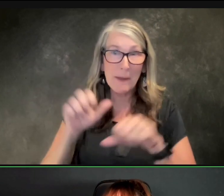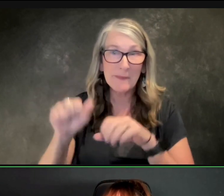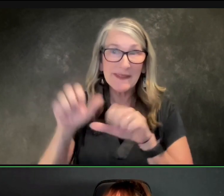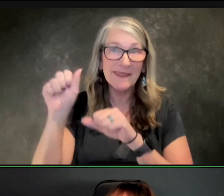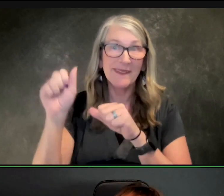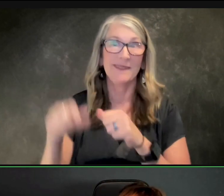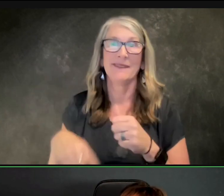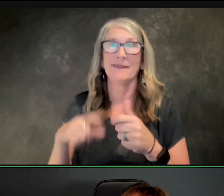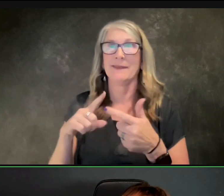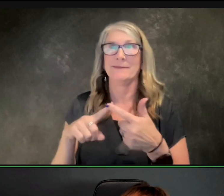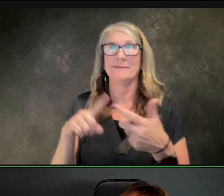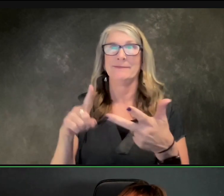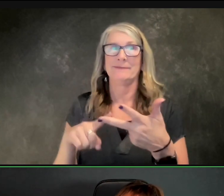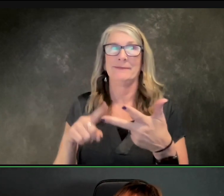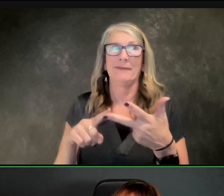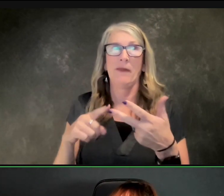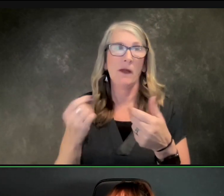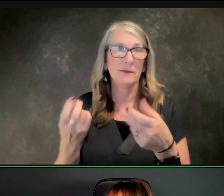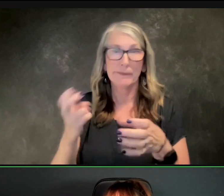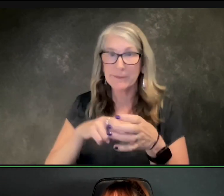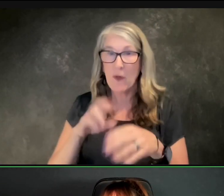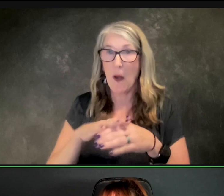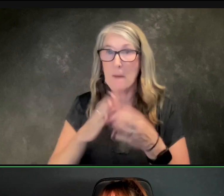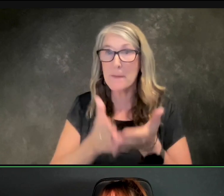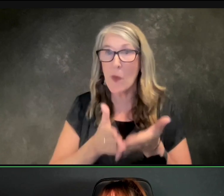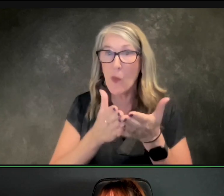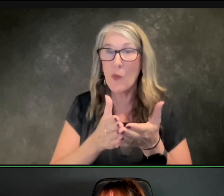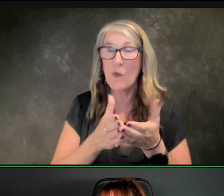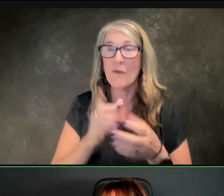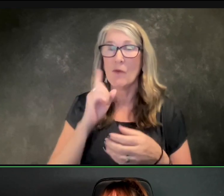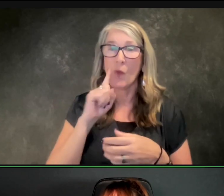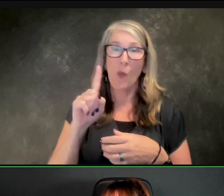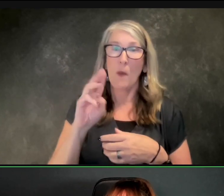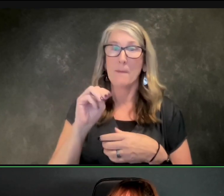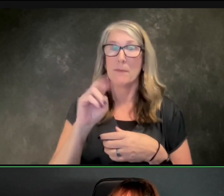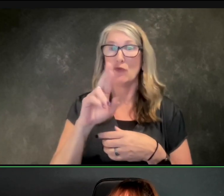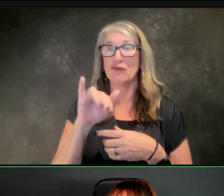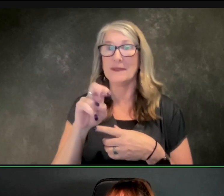where they may be camping or rock climbing.